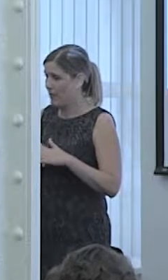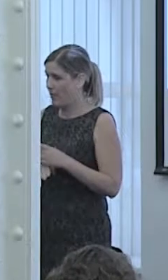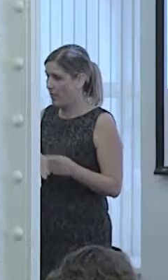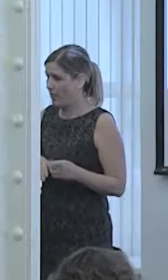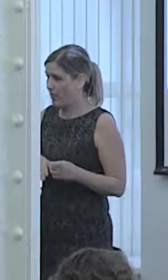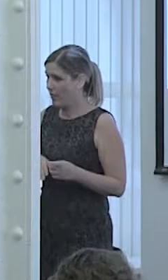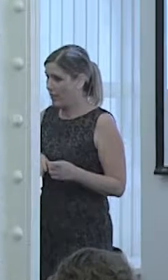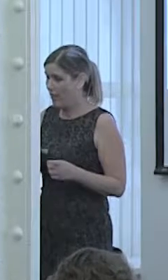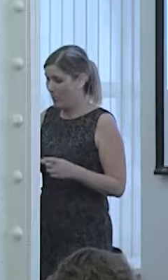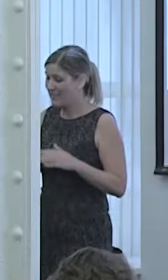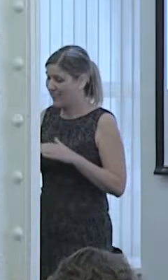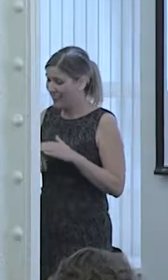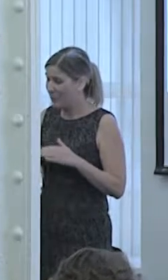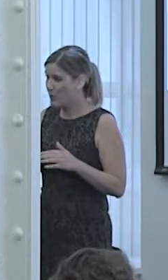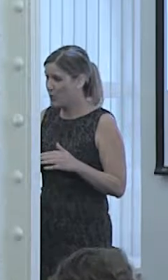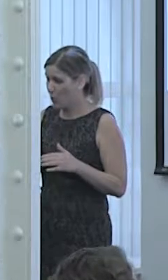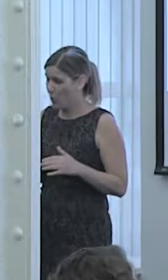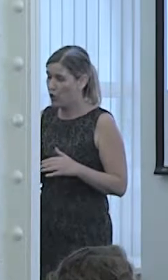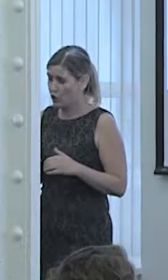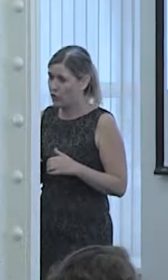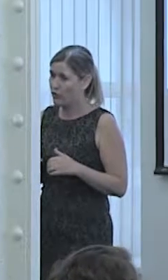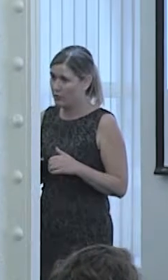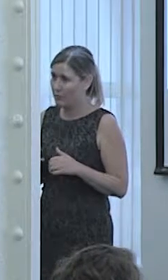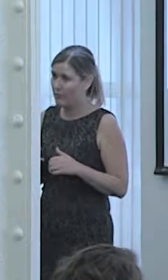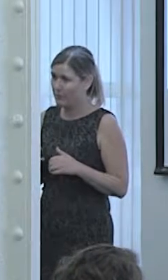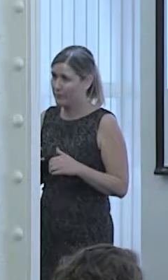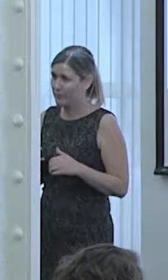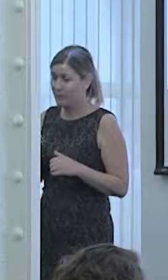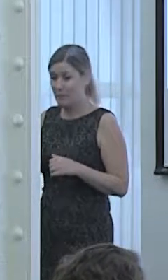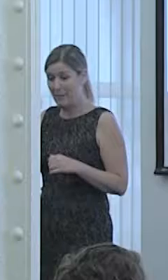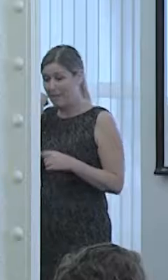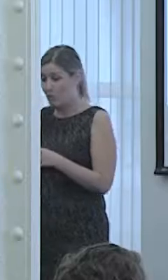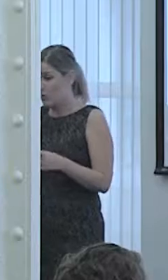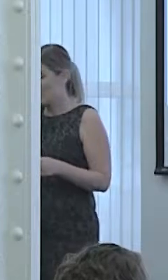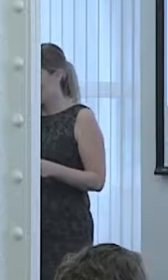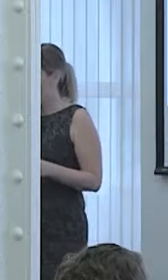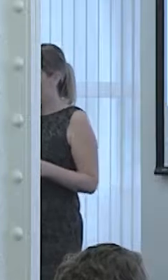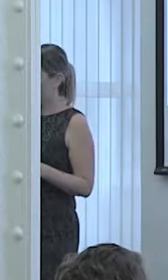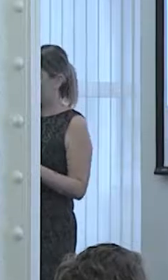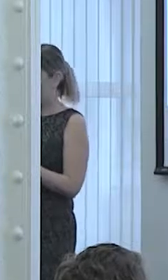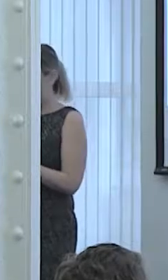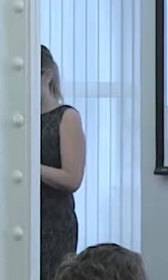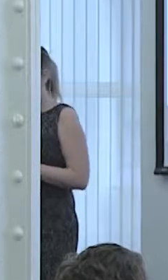That is less than a quarter. So if you are not privileged enough to live anywhere